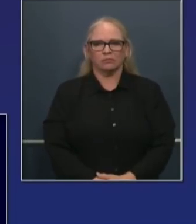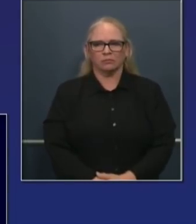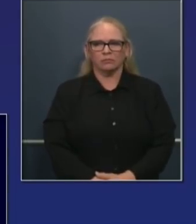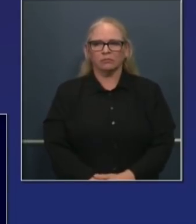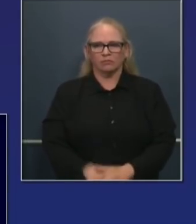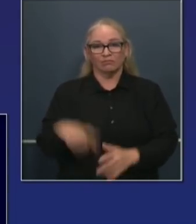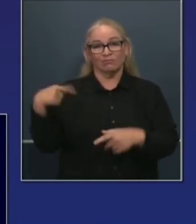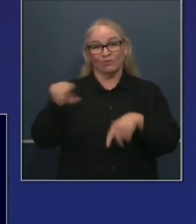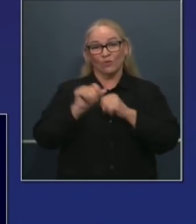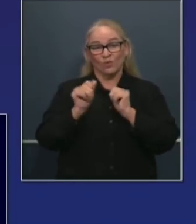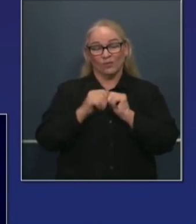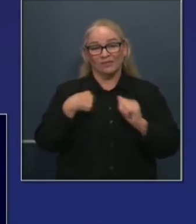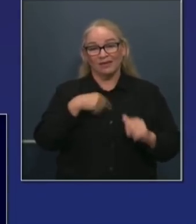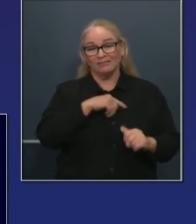INCREDIBLE PARTNERS AND WITH